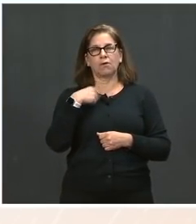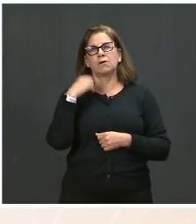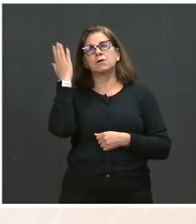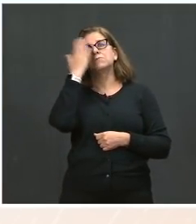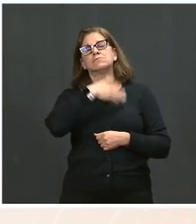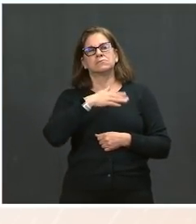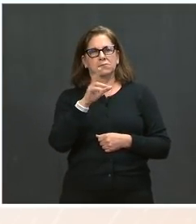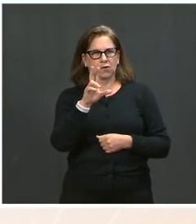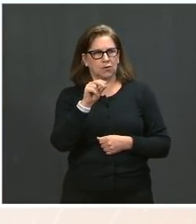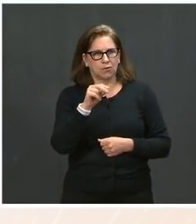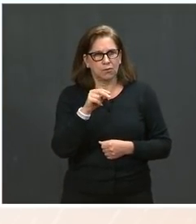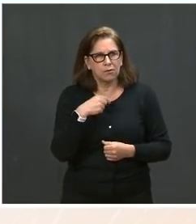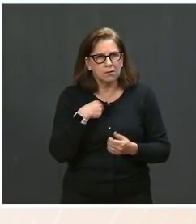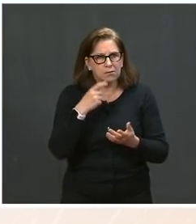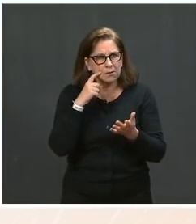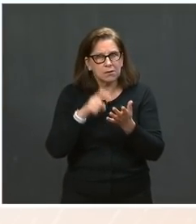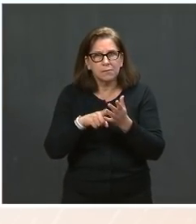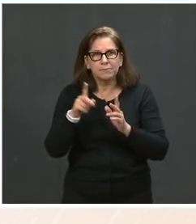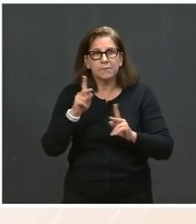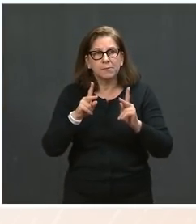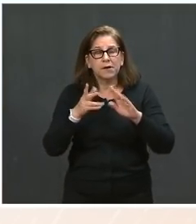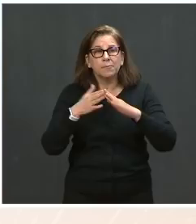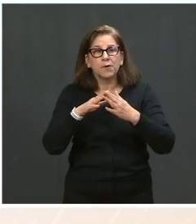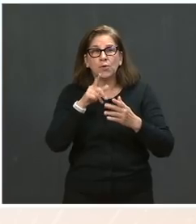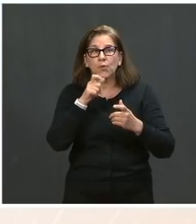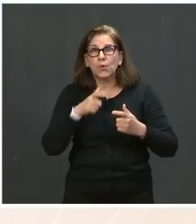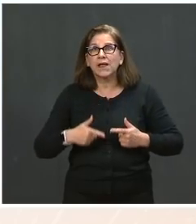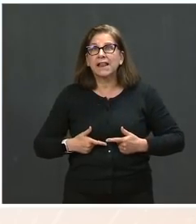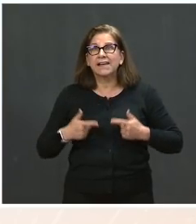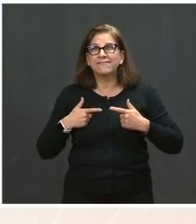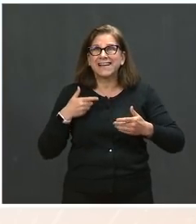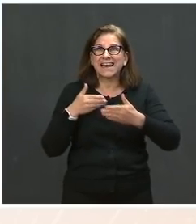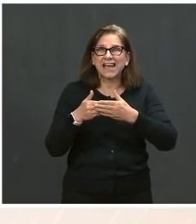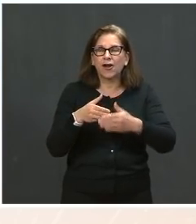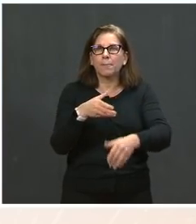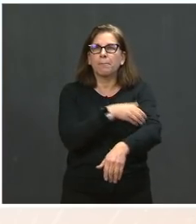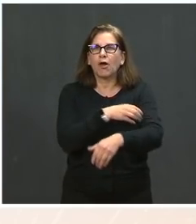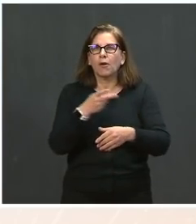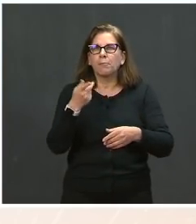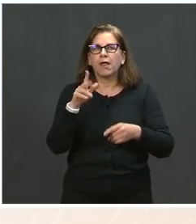and whose children have to gasp to breathe or use an inhaler.